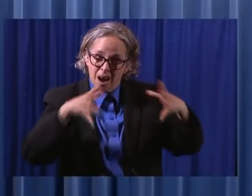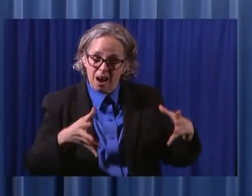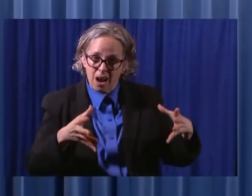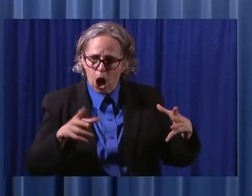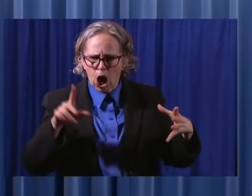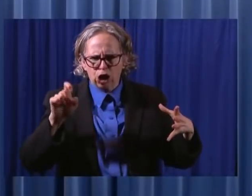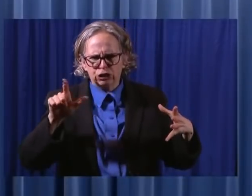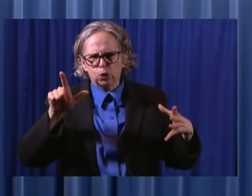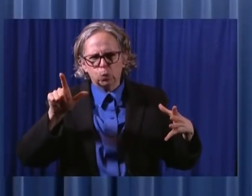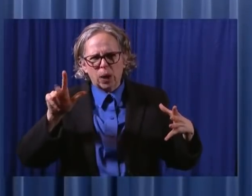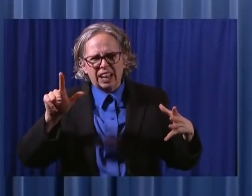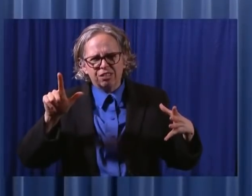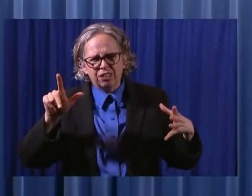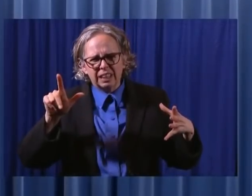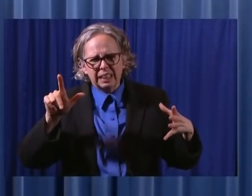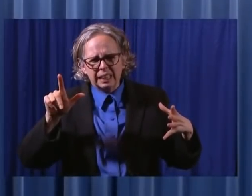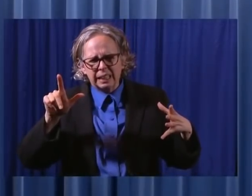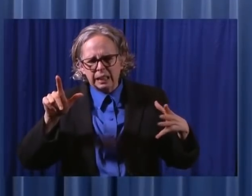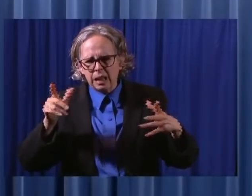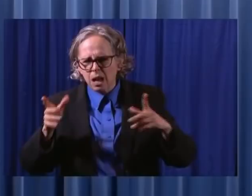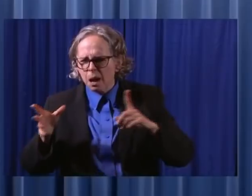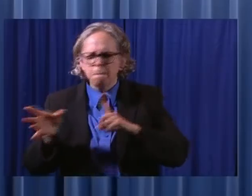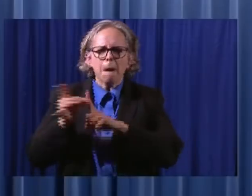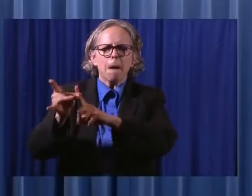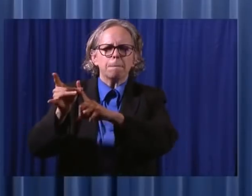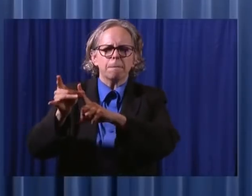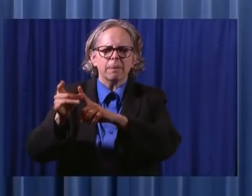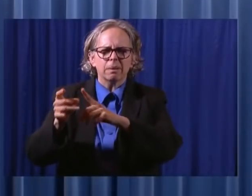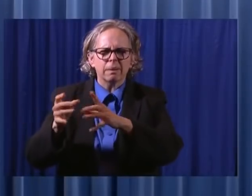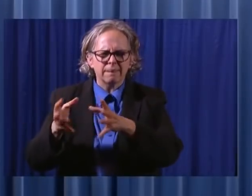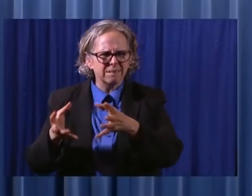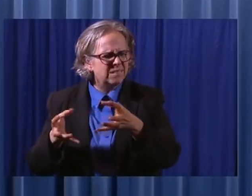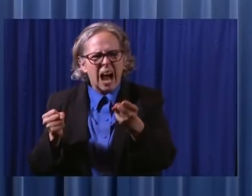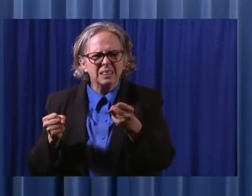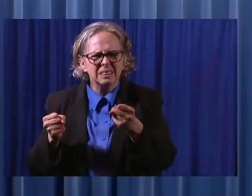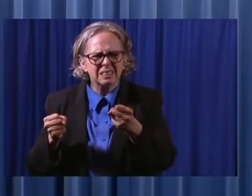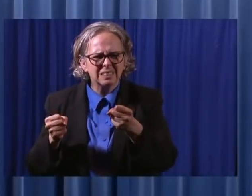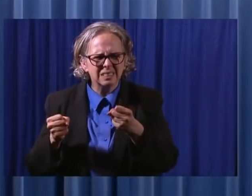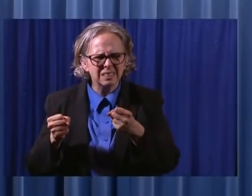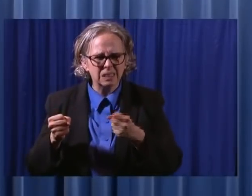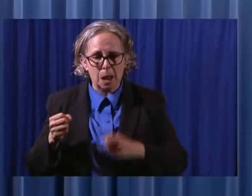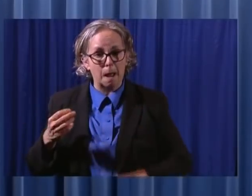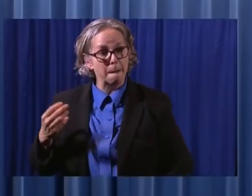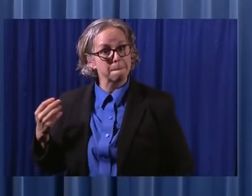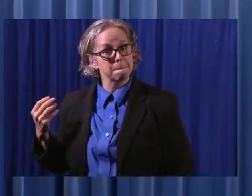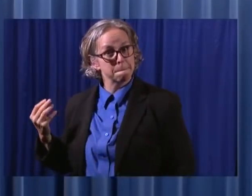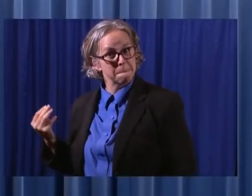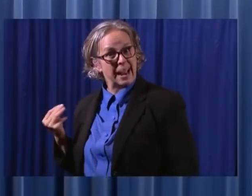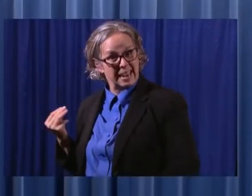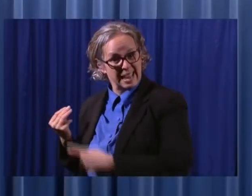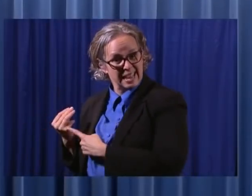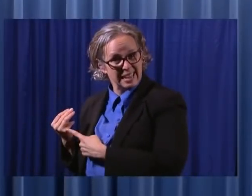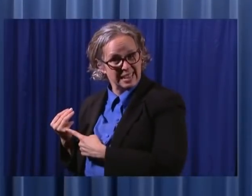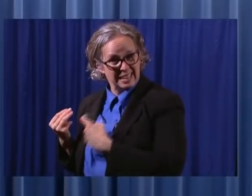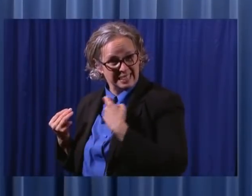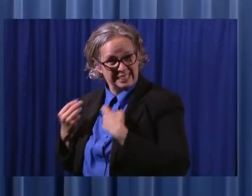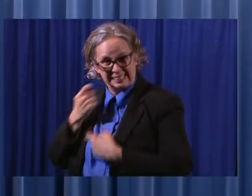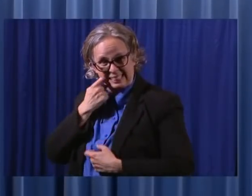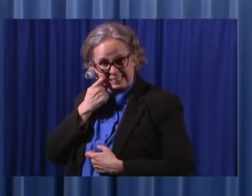OVER THE LAST TWO WEEKS IS 123. THAT IS HIGHER THAN THE CDC HIGH DEFINITION OF 100 NEW